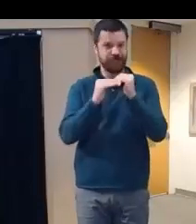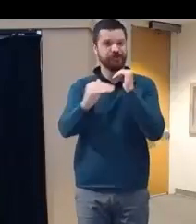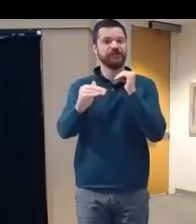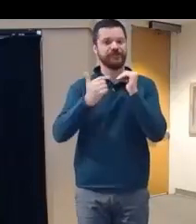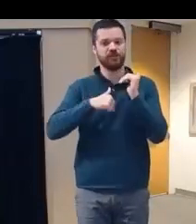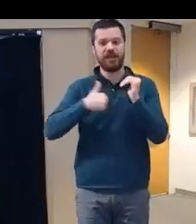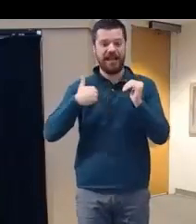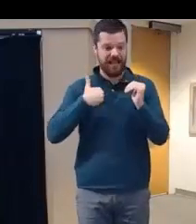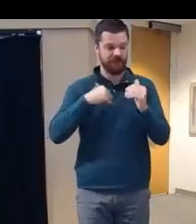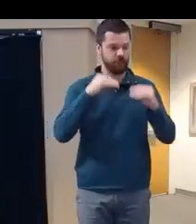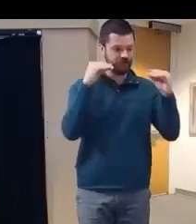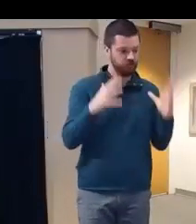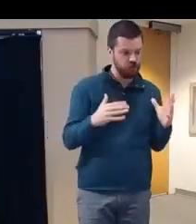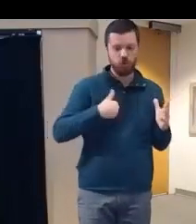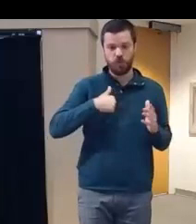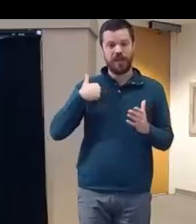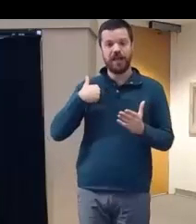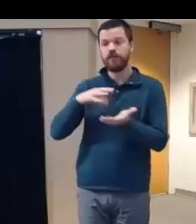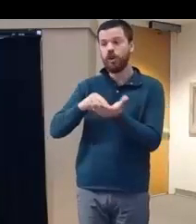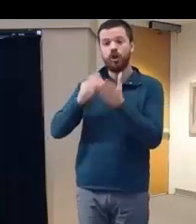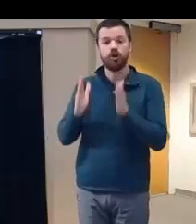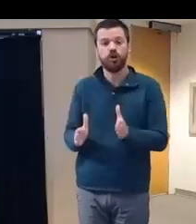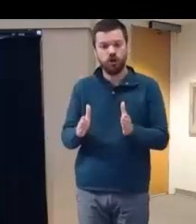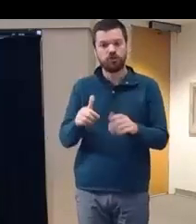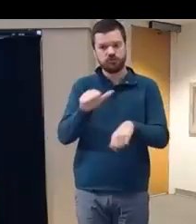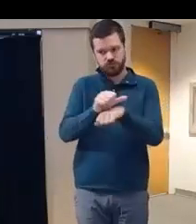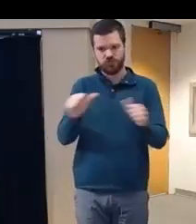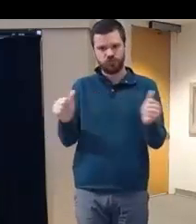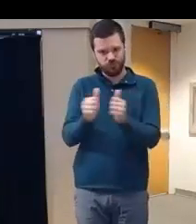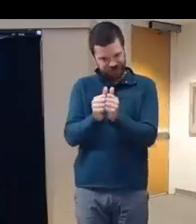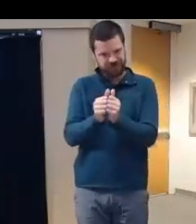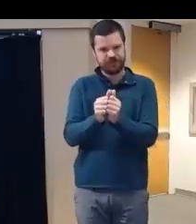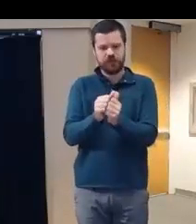Learners and teachers who are all working in relationship with the fine clinical work that